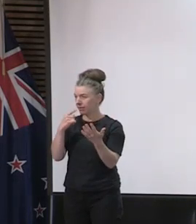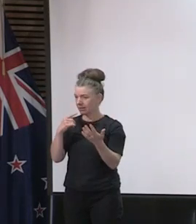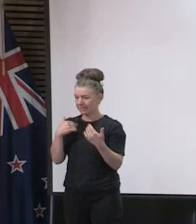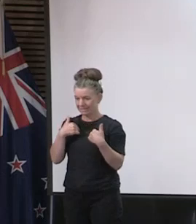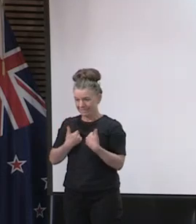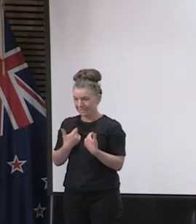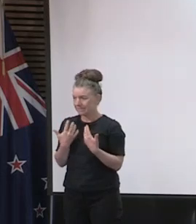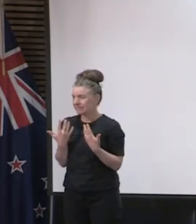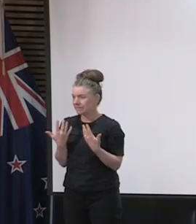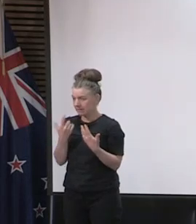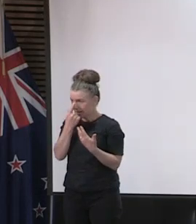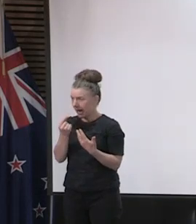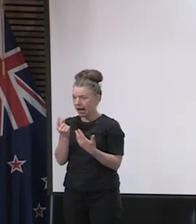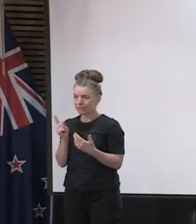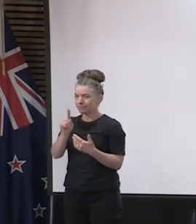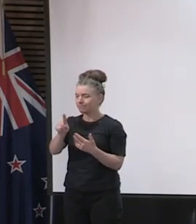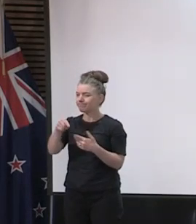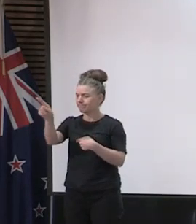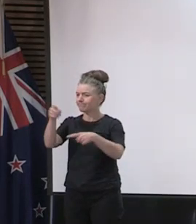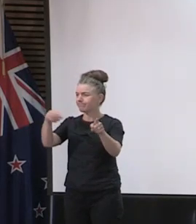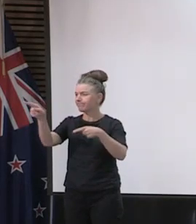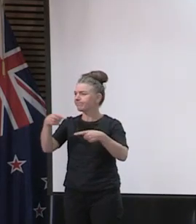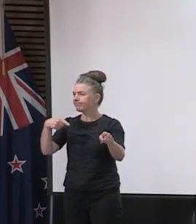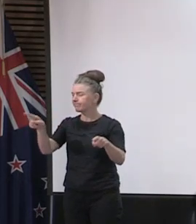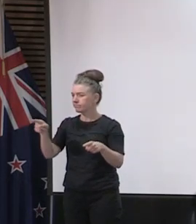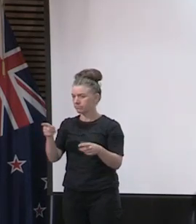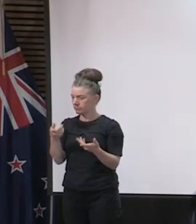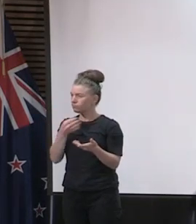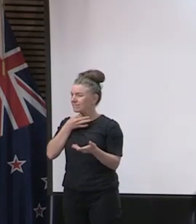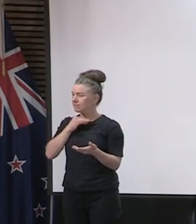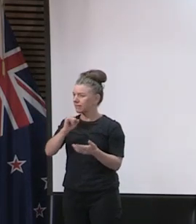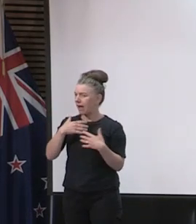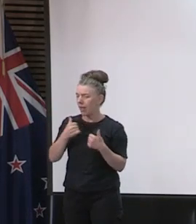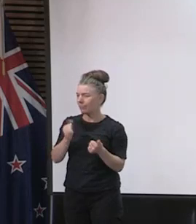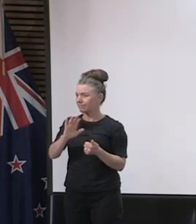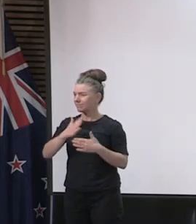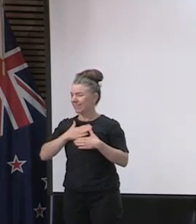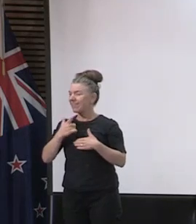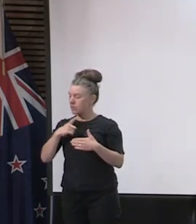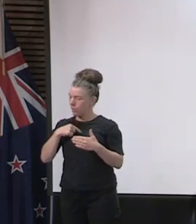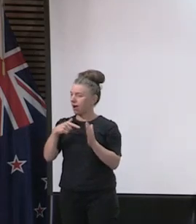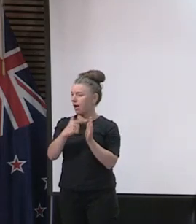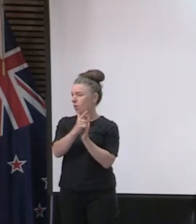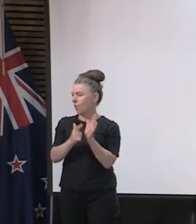someone who has COVID within it - we do have to have some ability to disperse that if it's causing a risk to